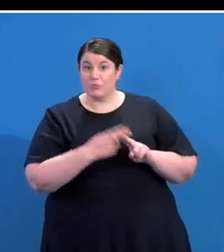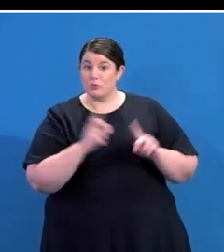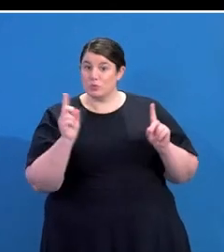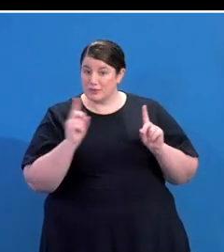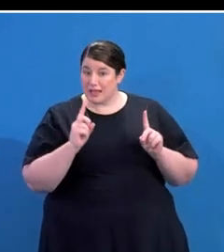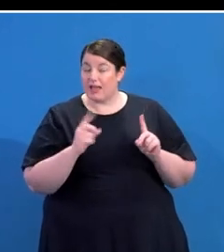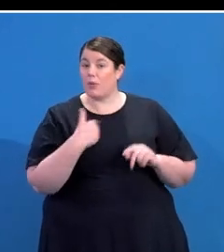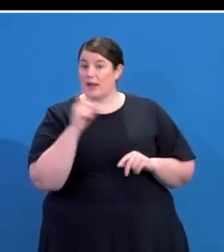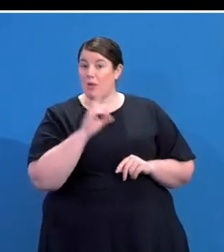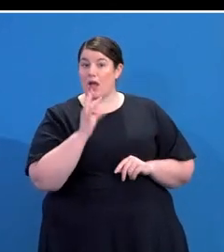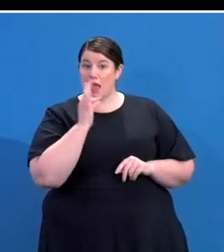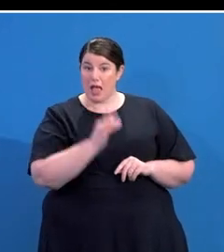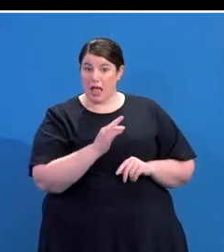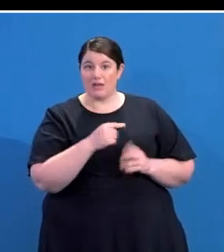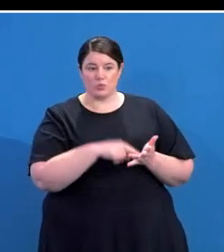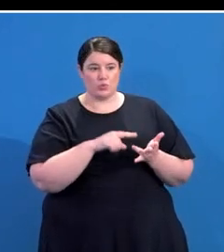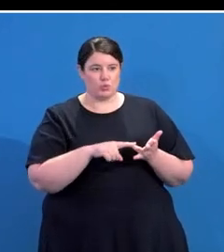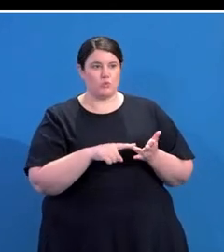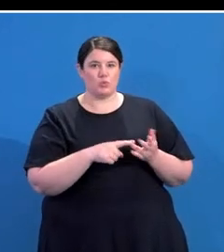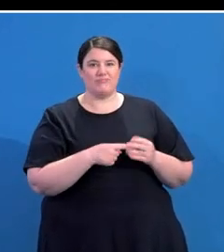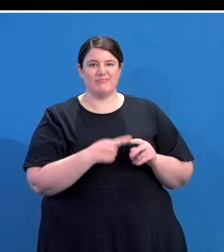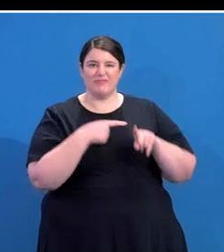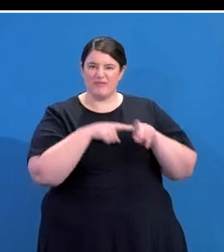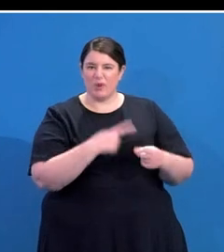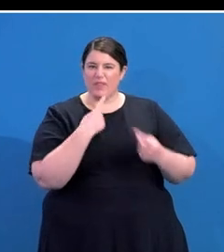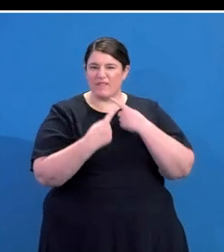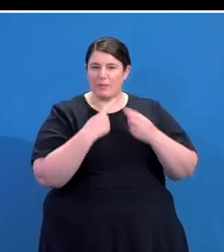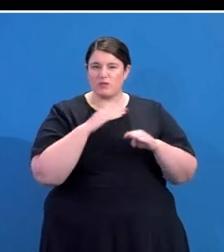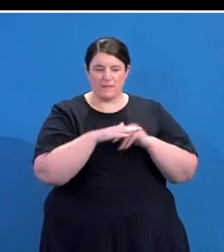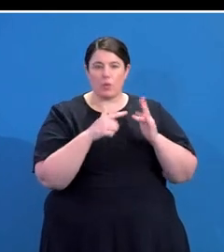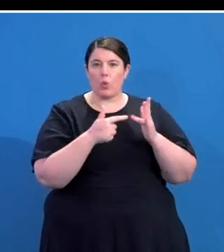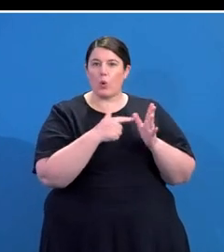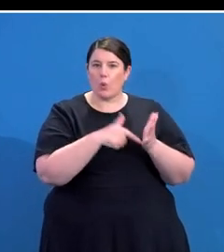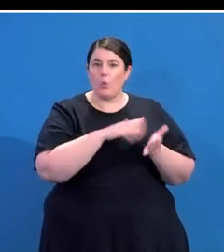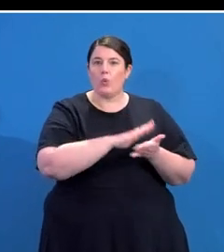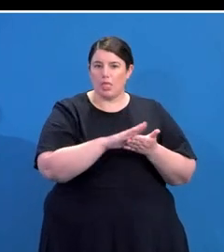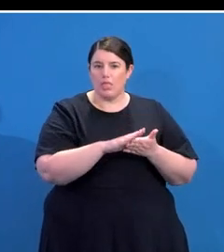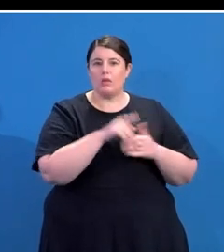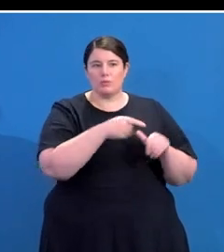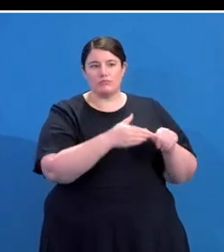We will ask you now to follow the instructions of my associate who will administer the oath to you.